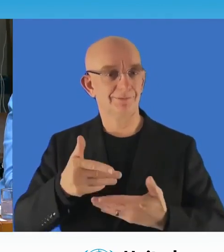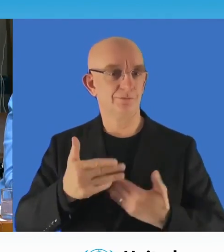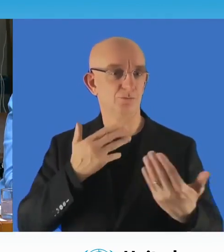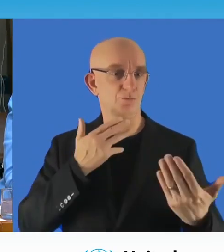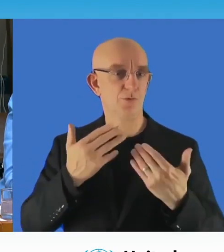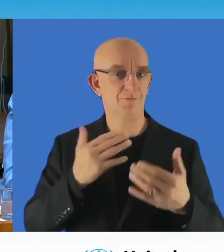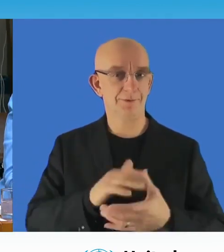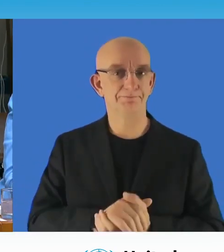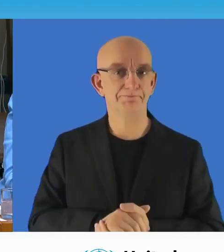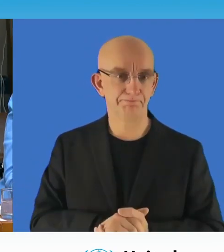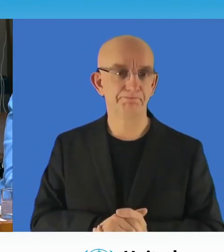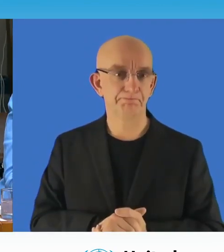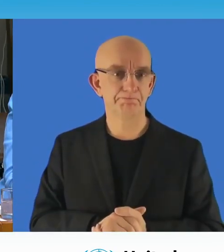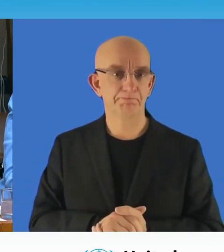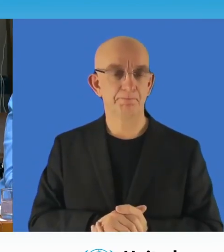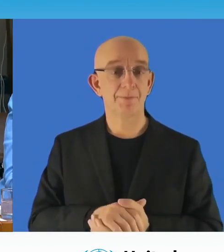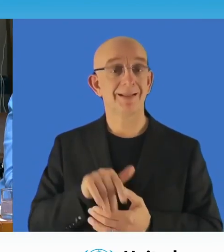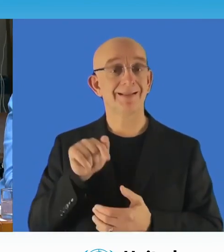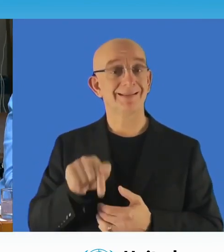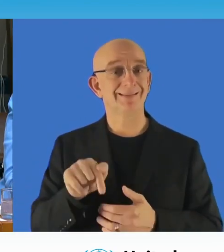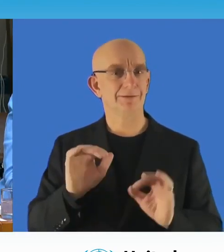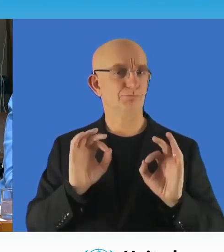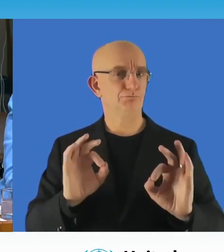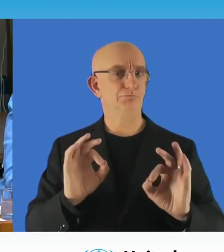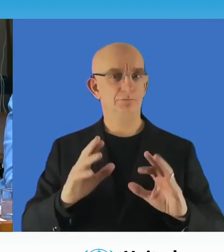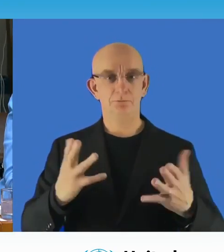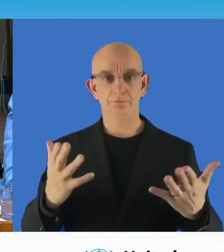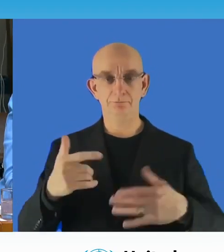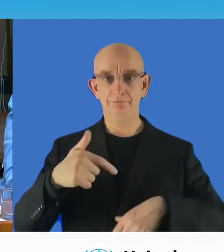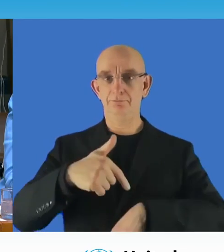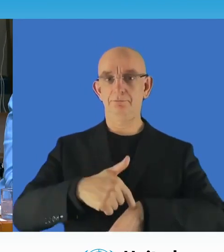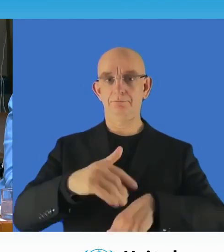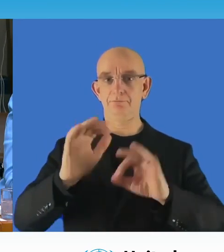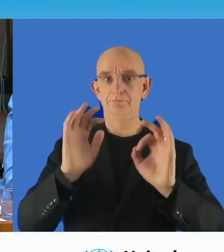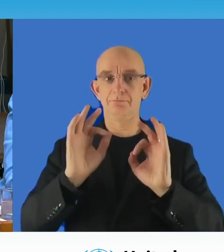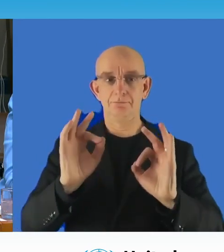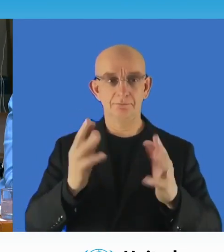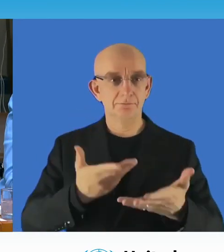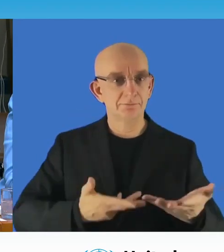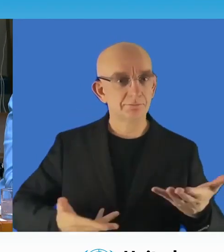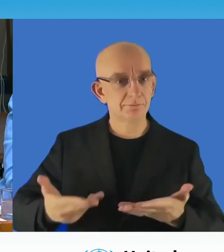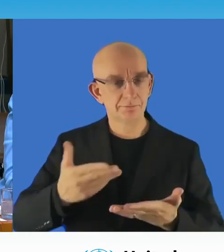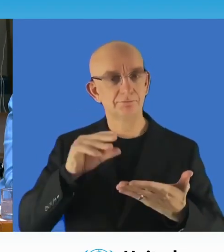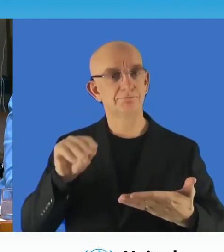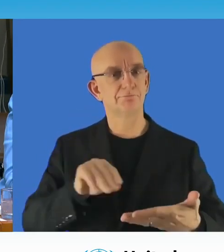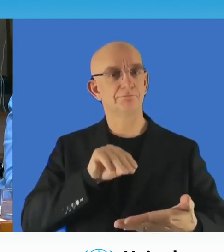development report released a few days ago as mentioned by my colleague from Desa highlighted